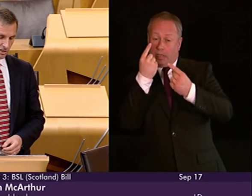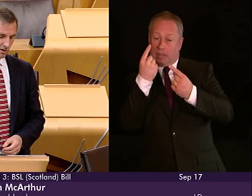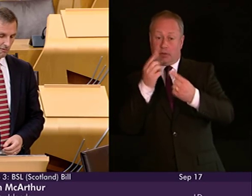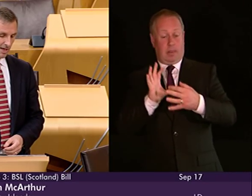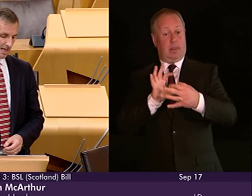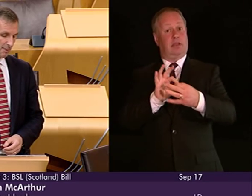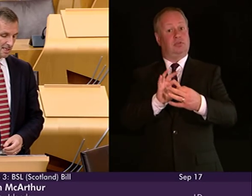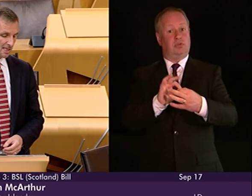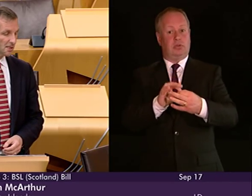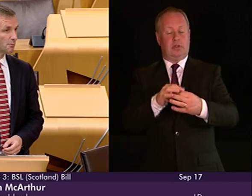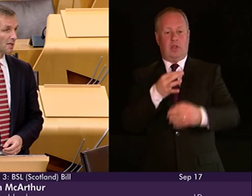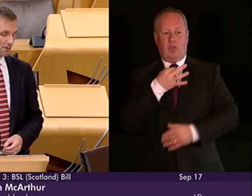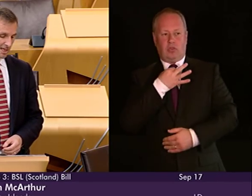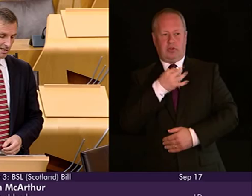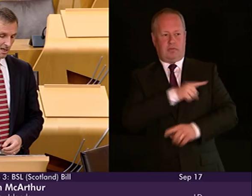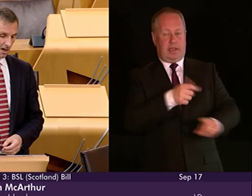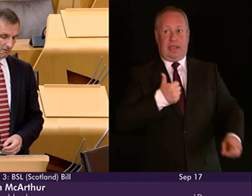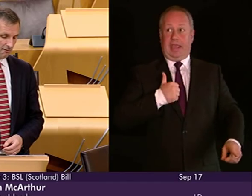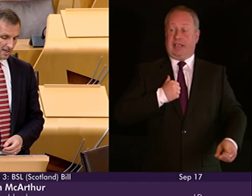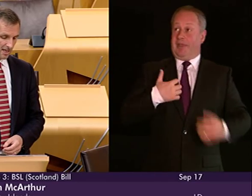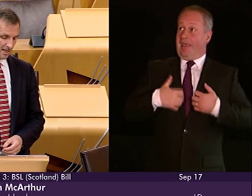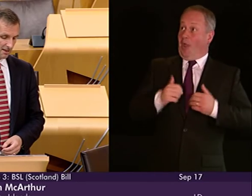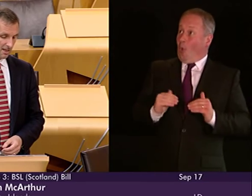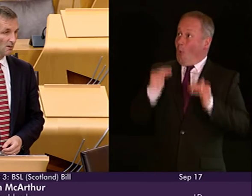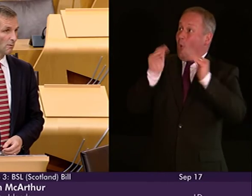risk of expectations being raised unfairly, and the